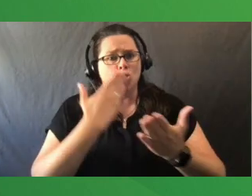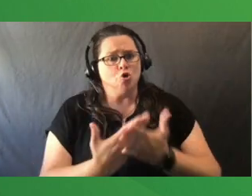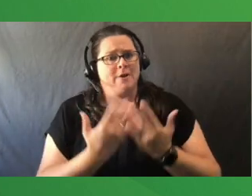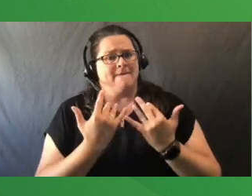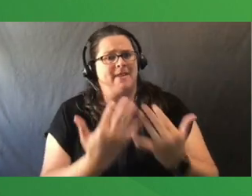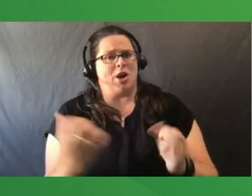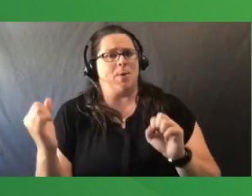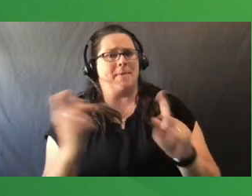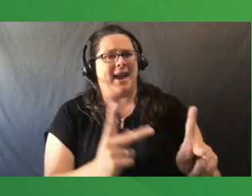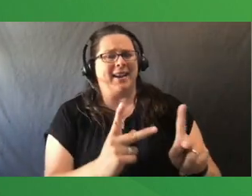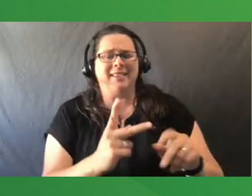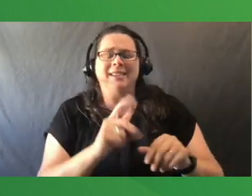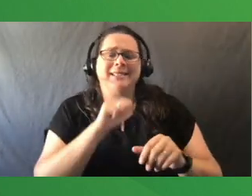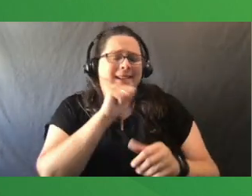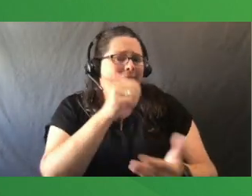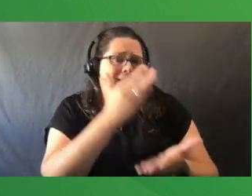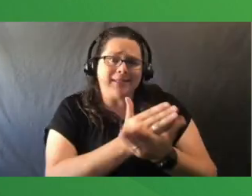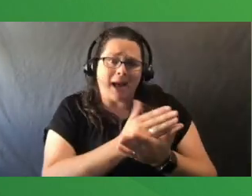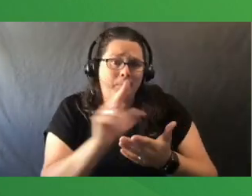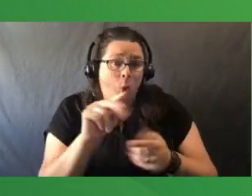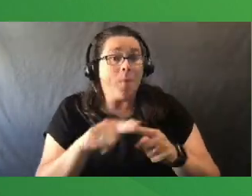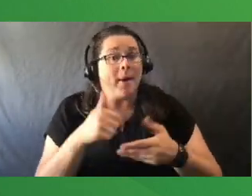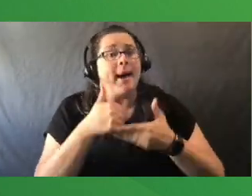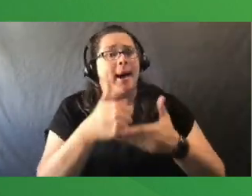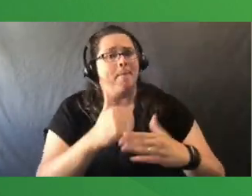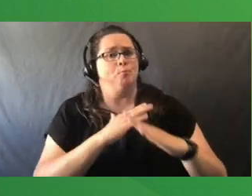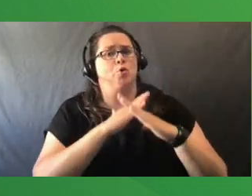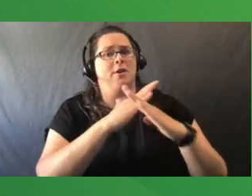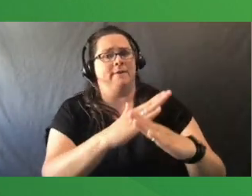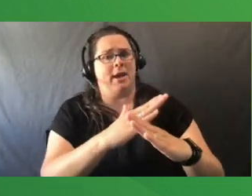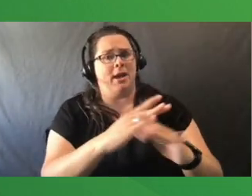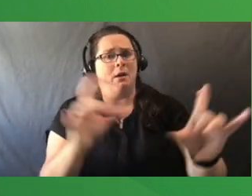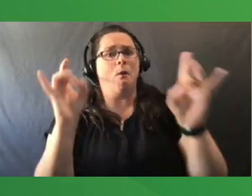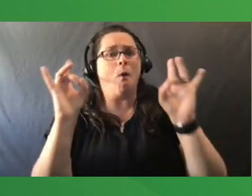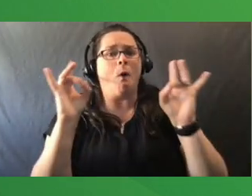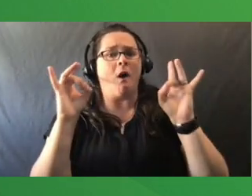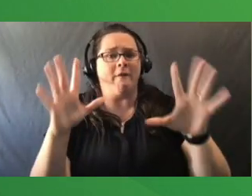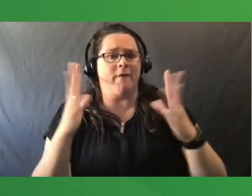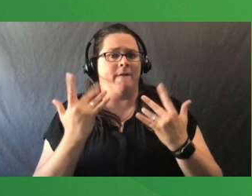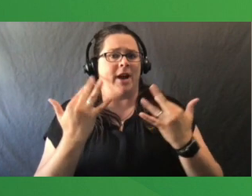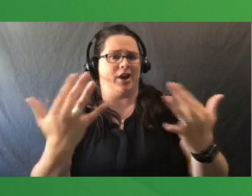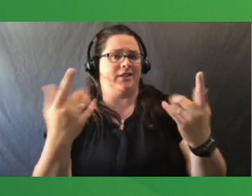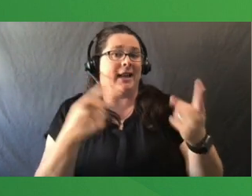It's not gonna stop it, but it'll help prevent the catastrophic fires that have been going on.